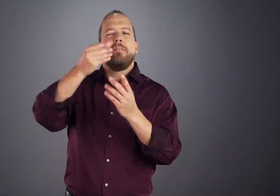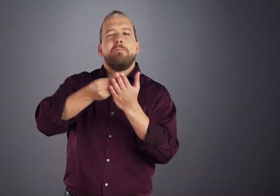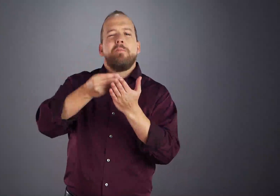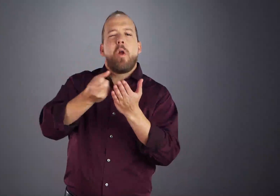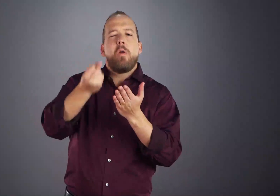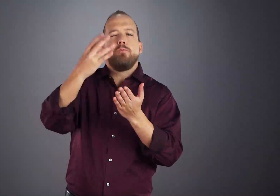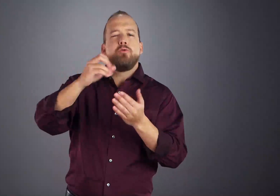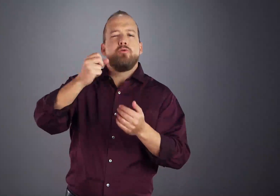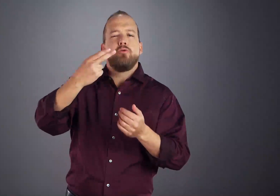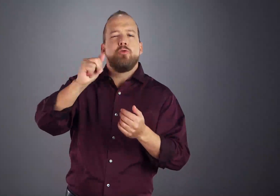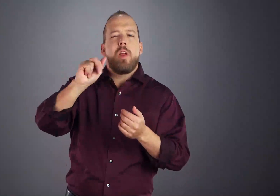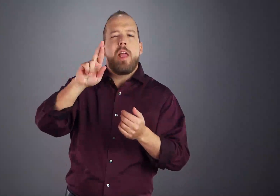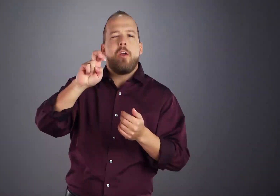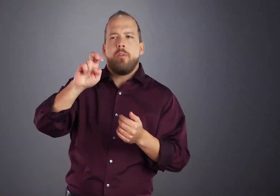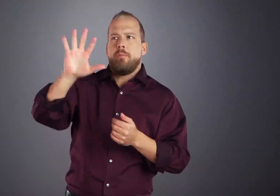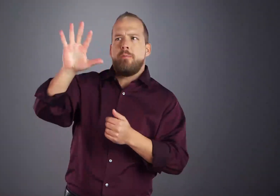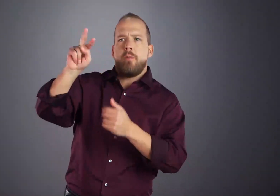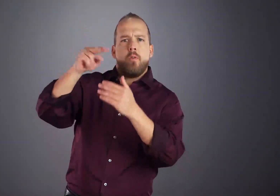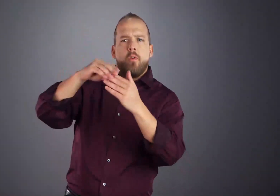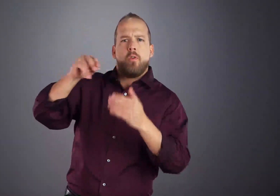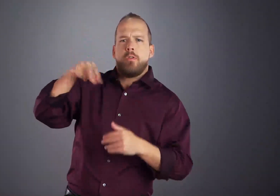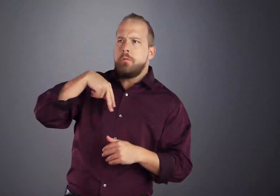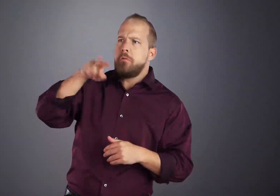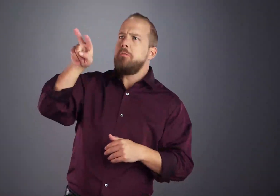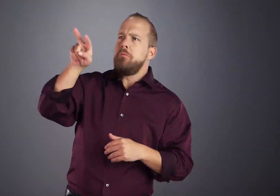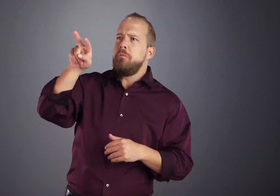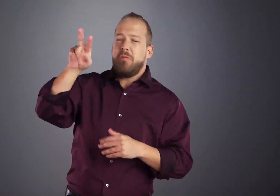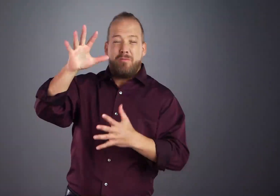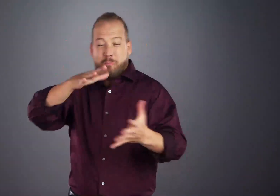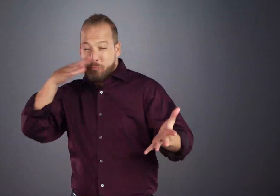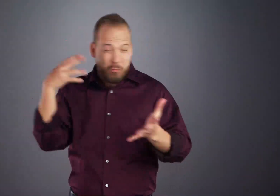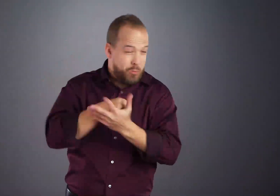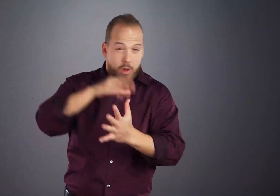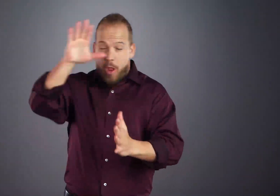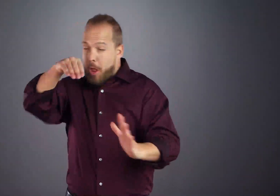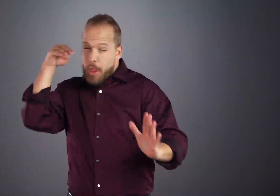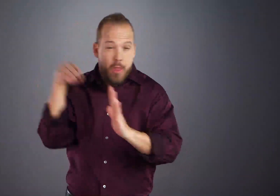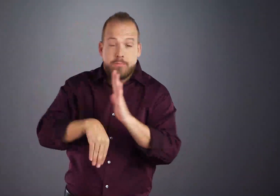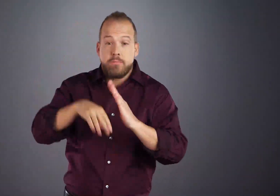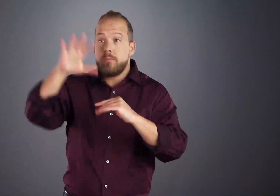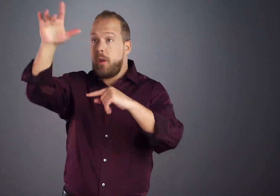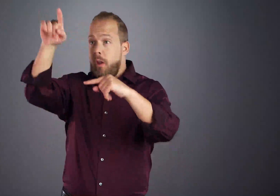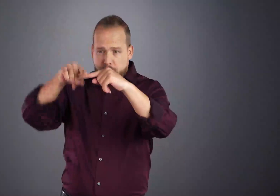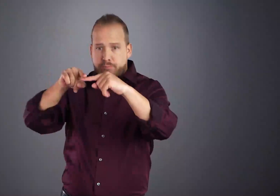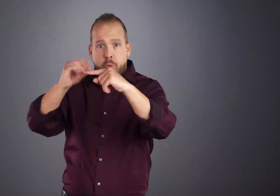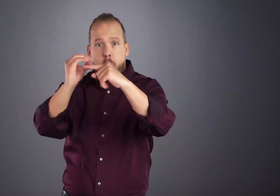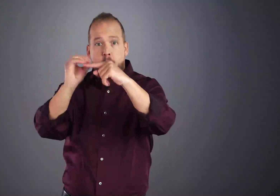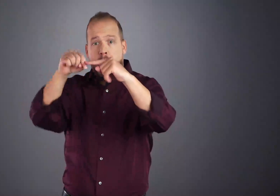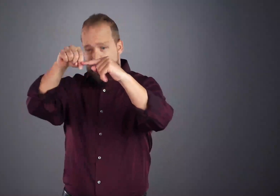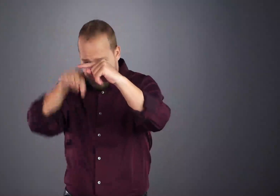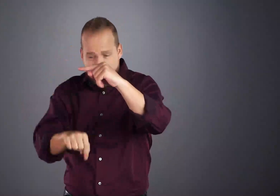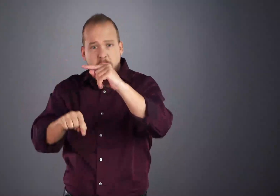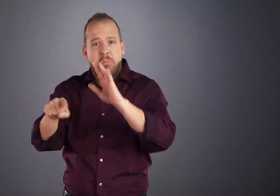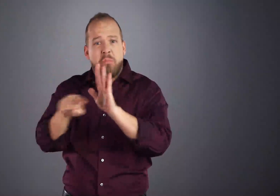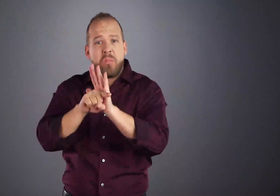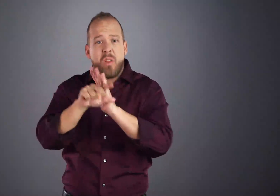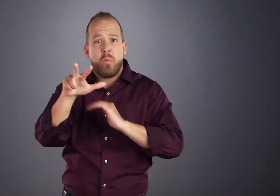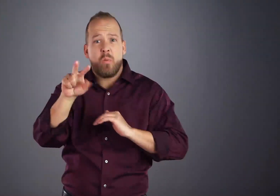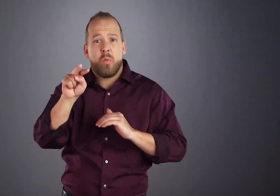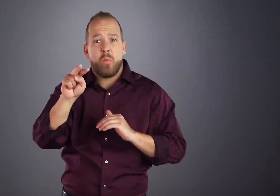It had been 52 that morning. I was finished and so were many friends.